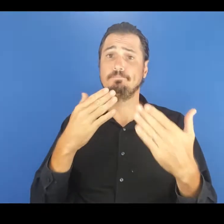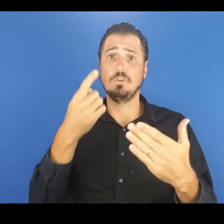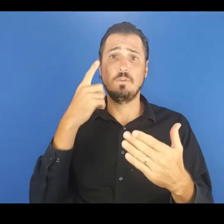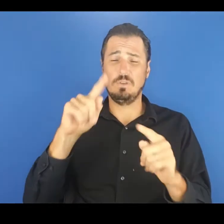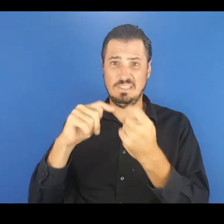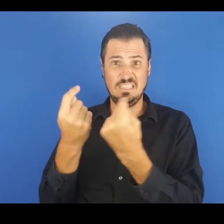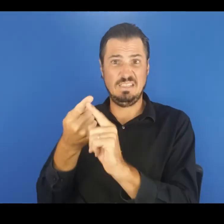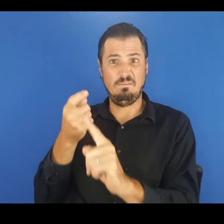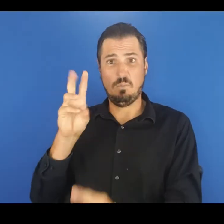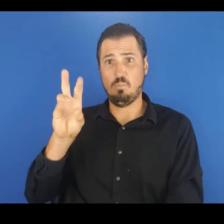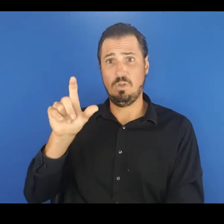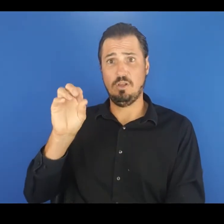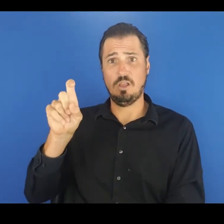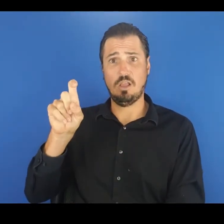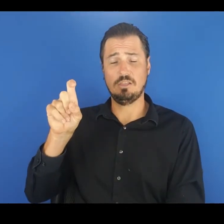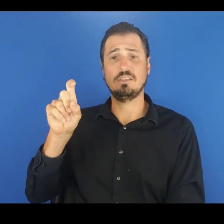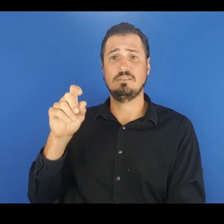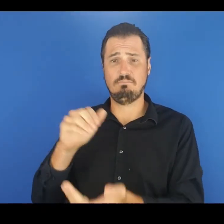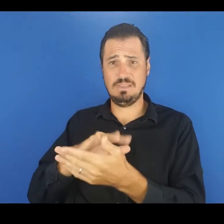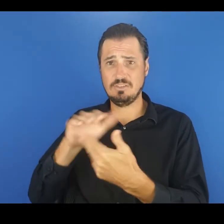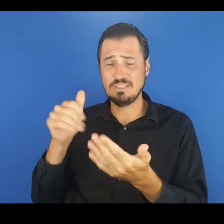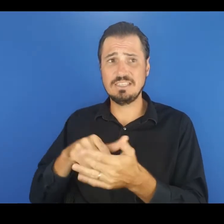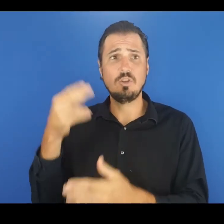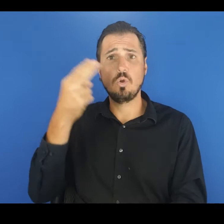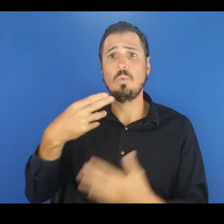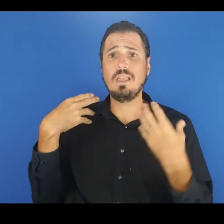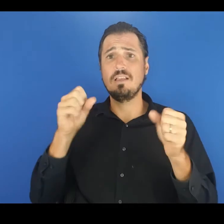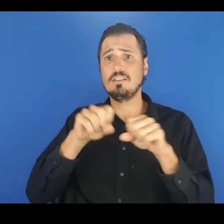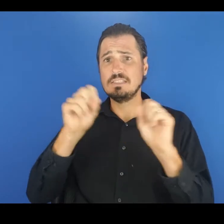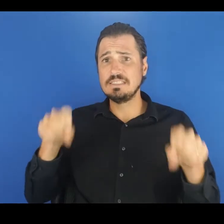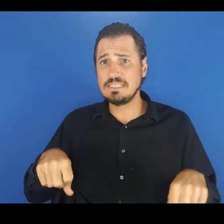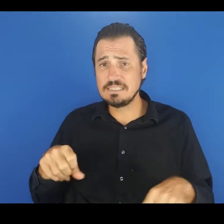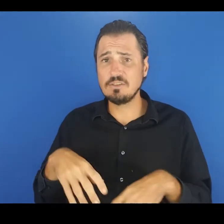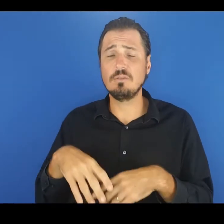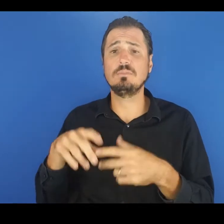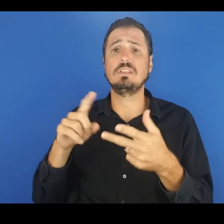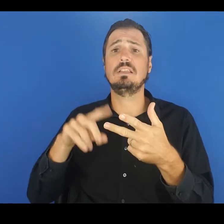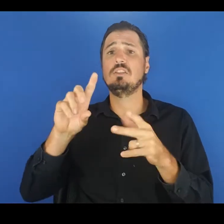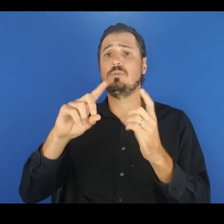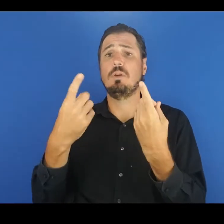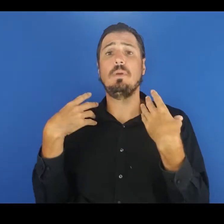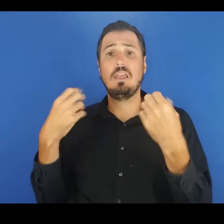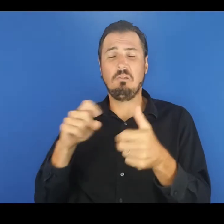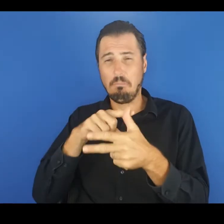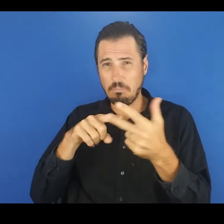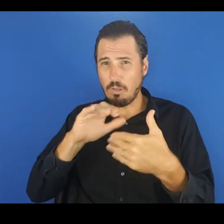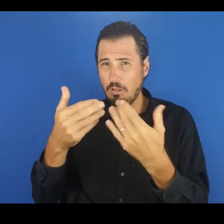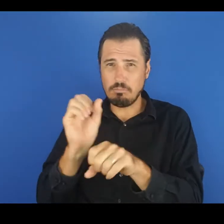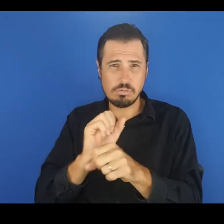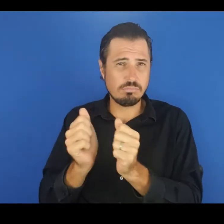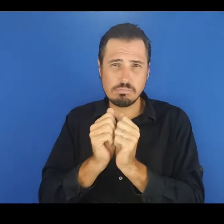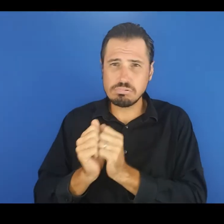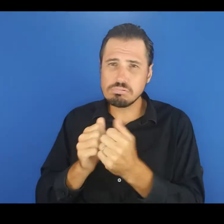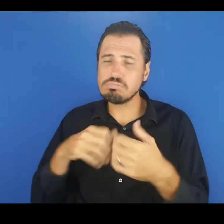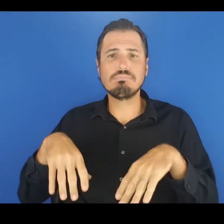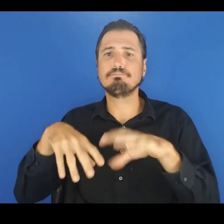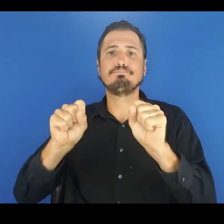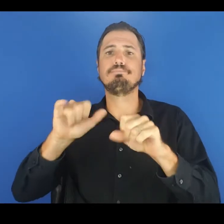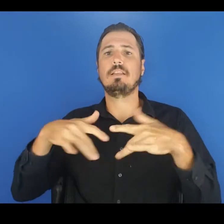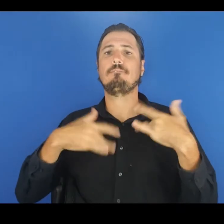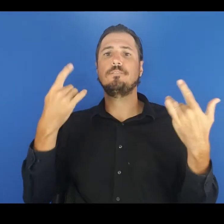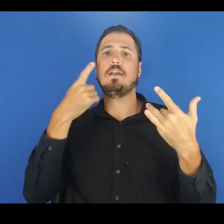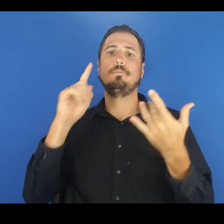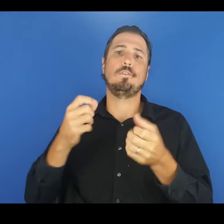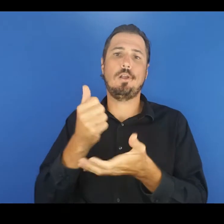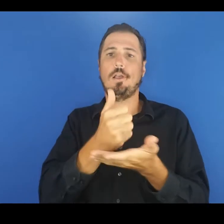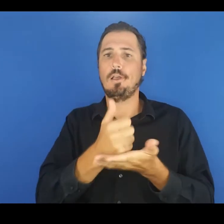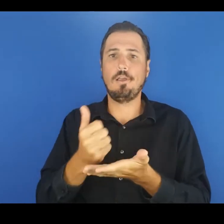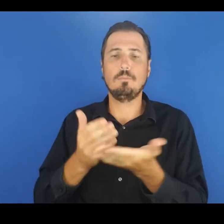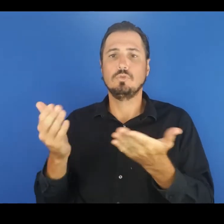Mahalo to the team at Wilcox Medical Center, Hawaii Health Systems Corporation, and the Department of Health for working together to host this event for our community,